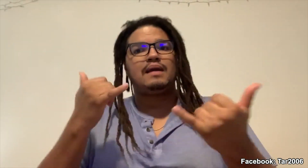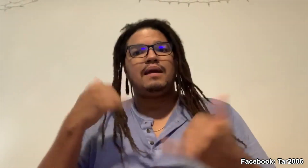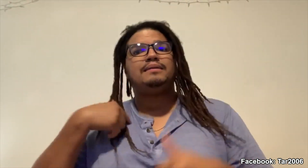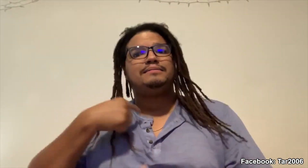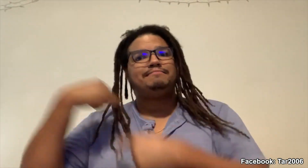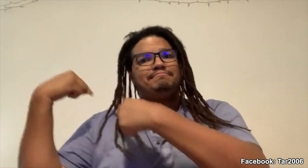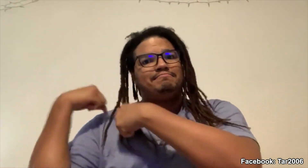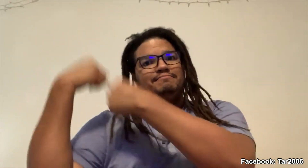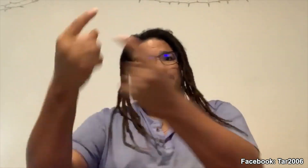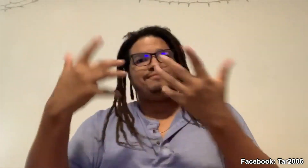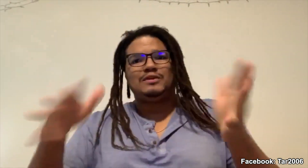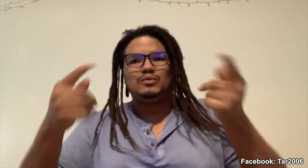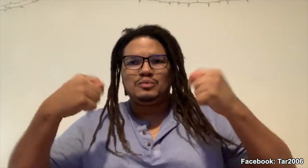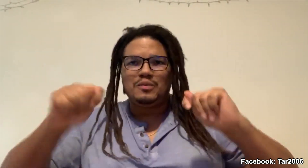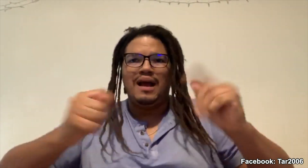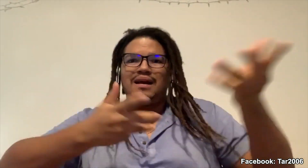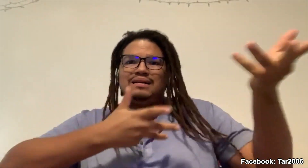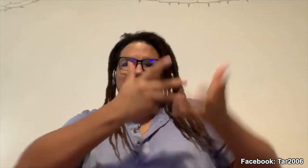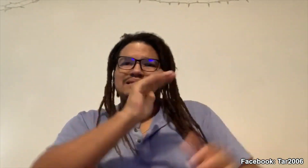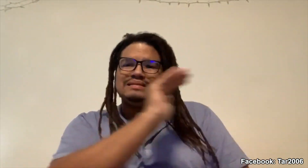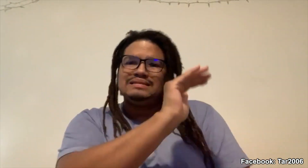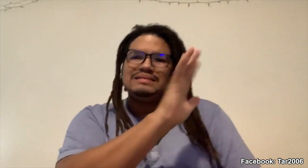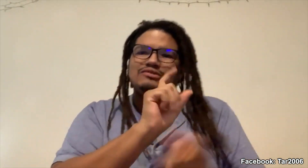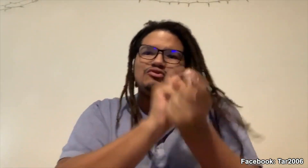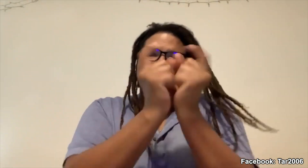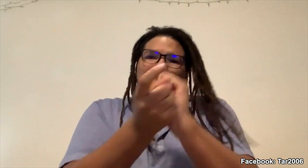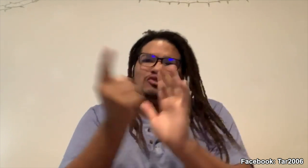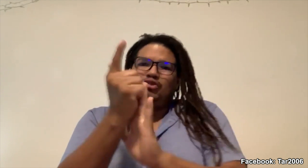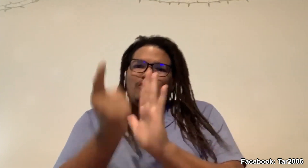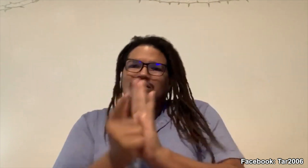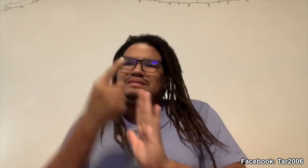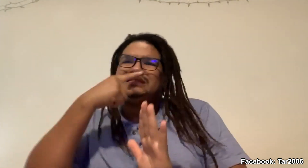We, Black people have been trying to create change within